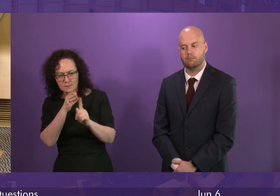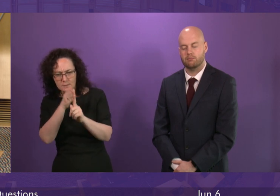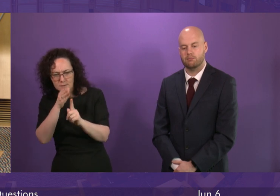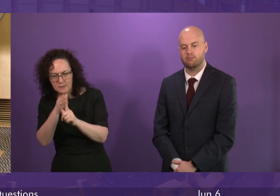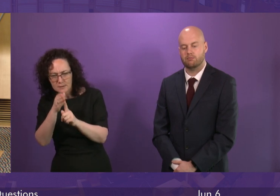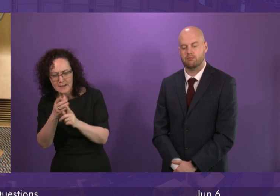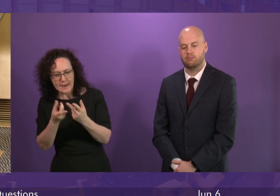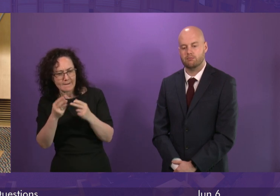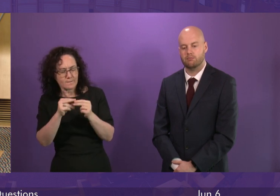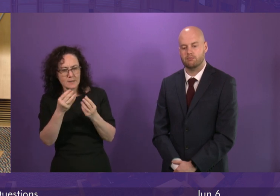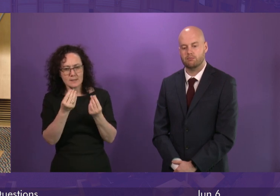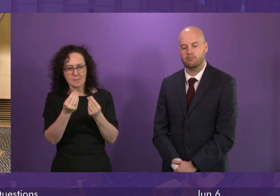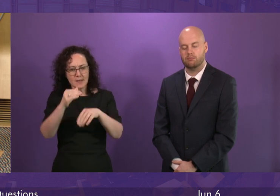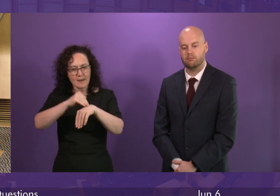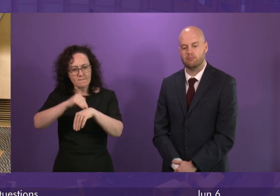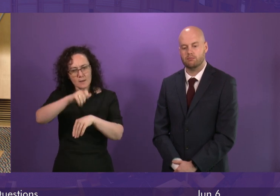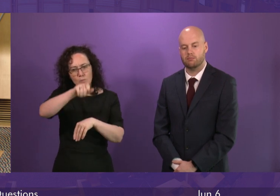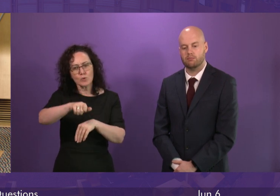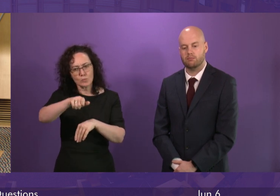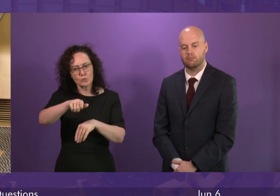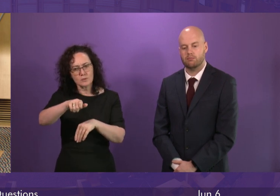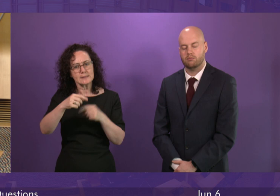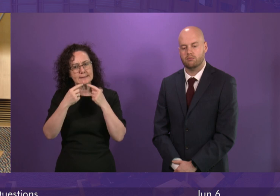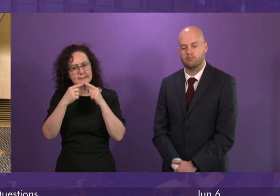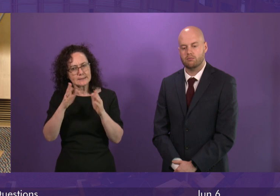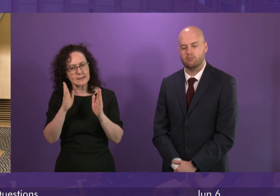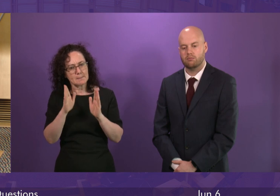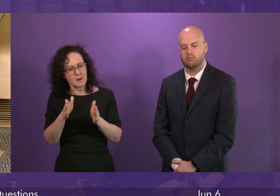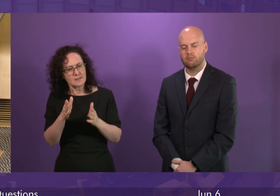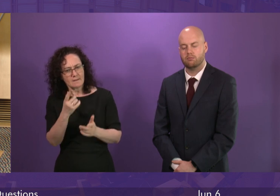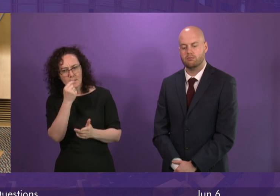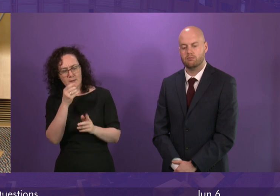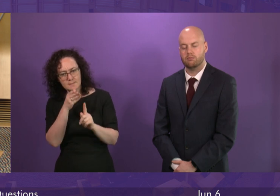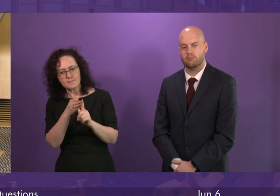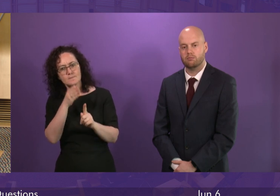opportunity. I thought that the Parliament believed in early intervention. Primary 1